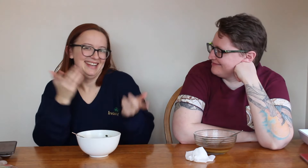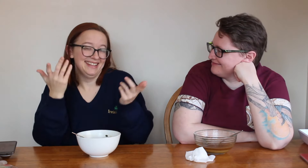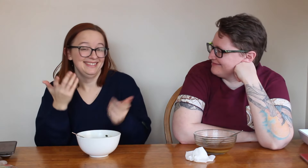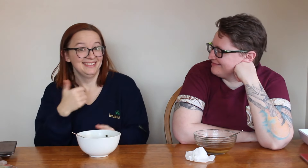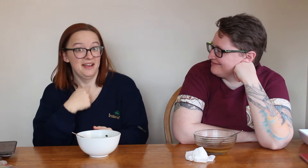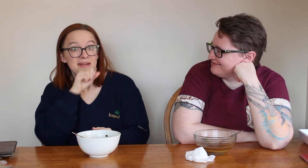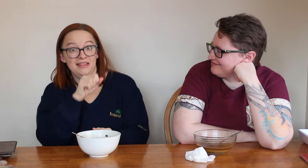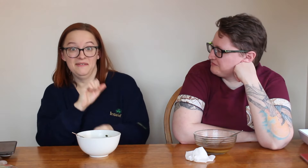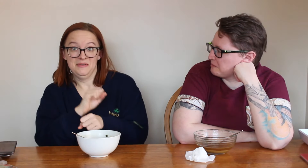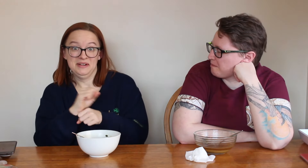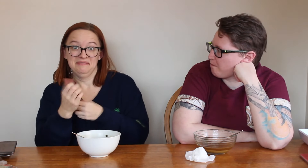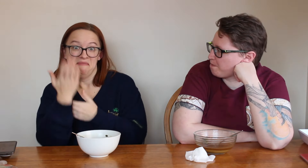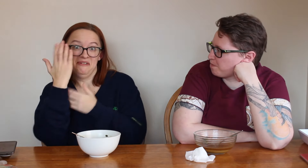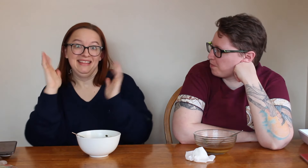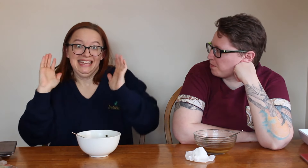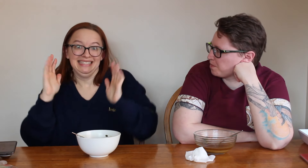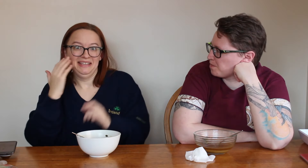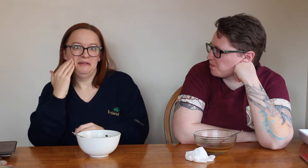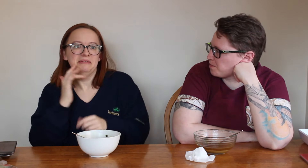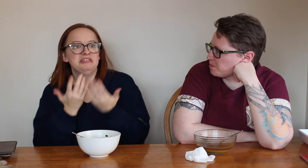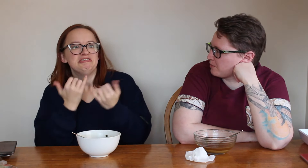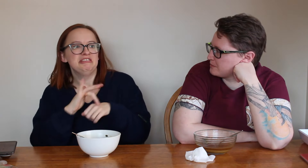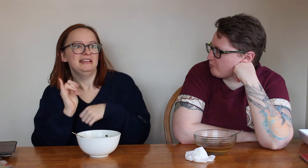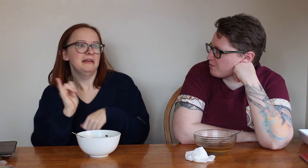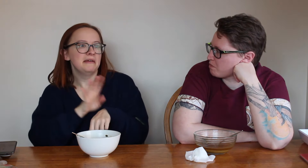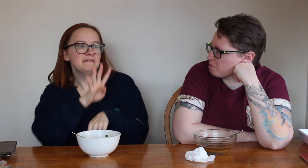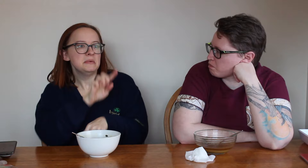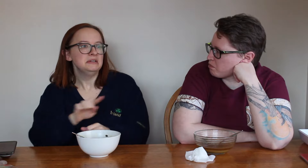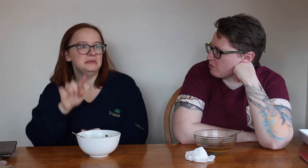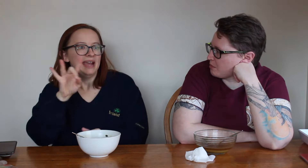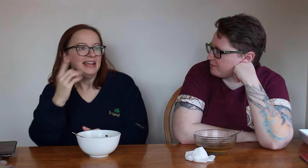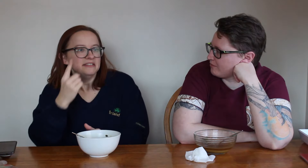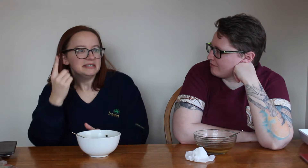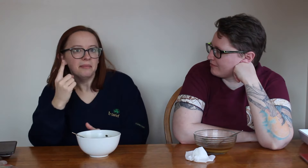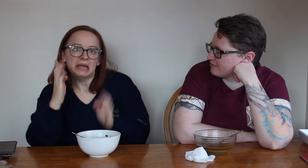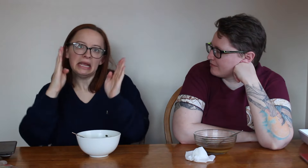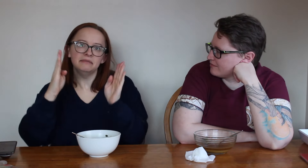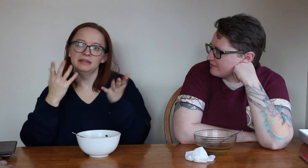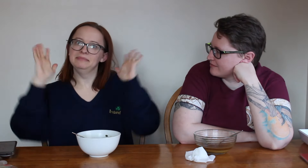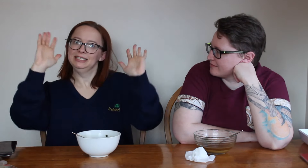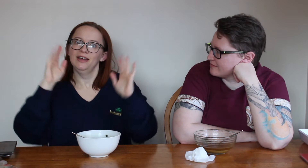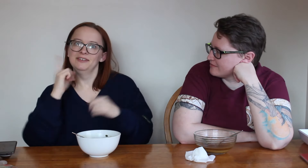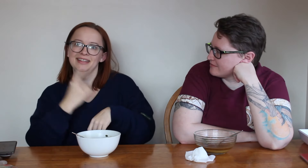Yeah. And if anything she should be the one working at night because she works better at night than I do, but her job doesn't allow it. But it's just funny because